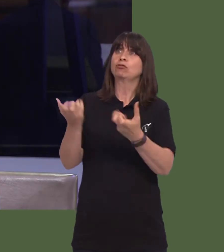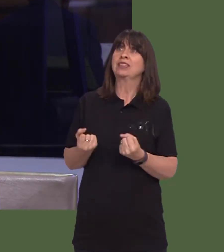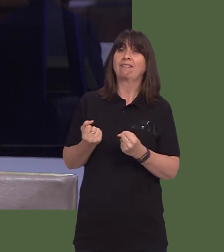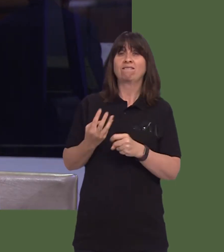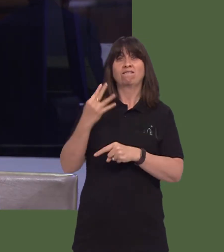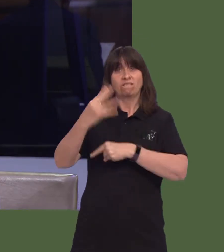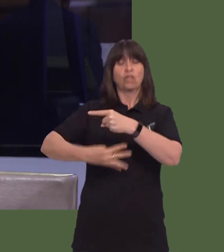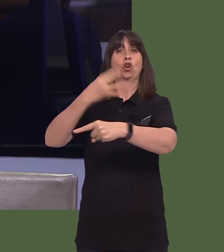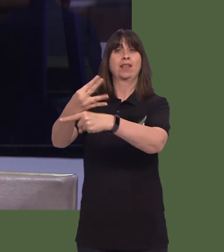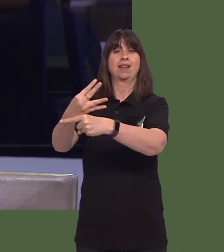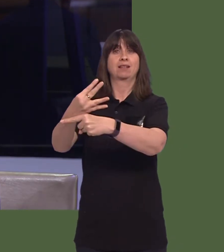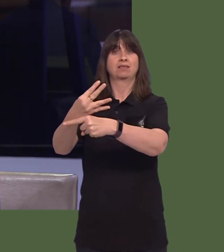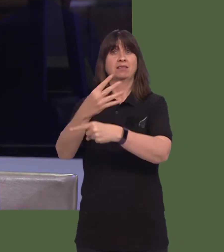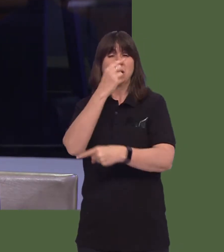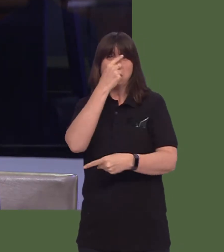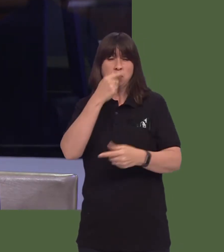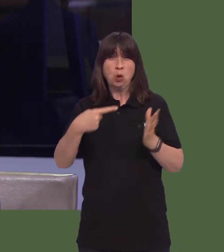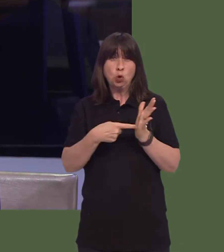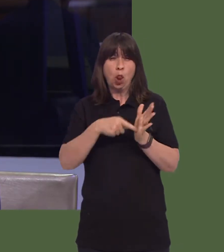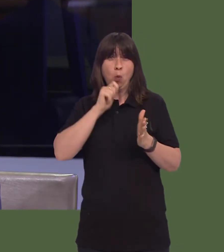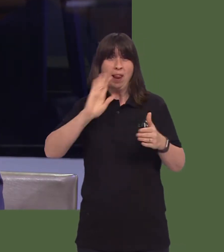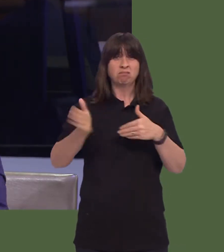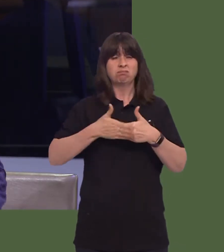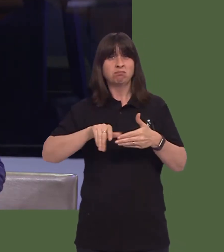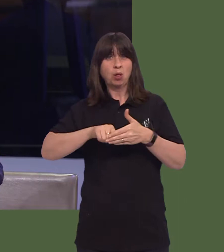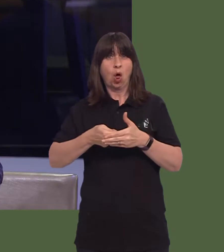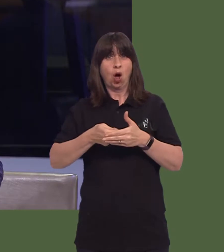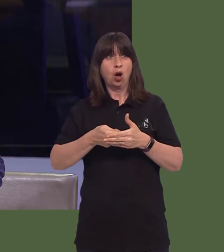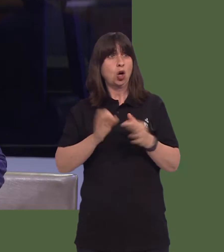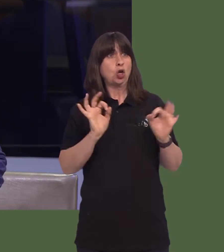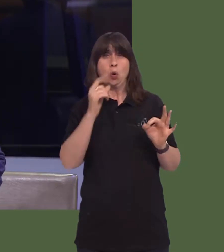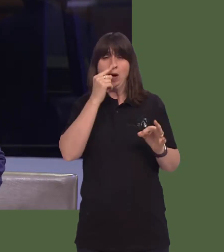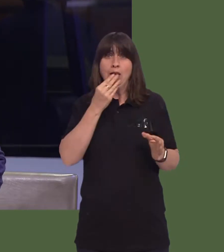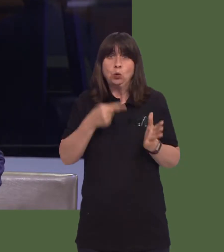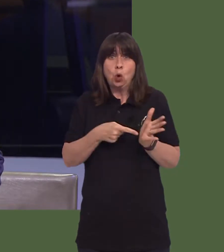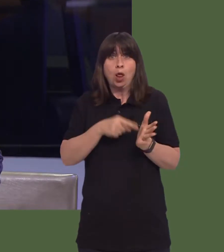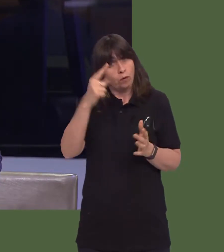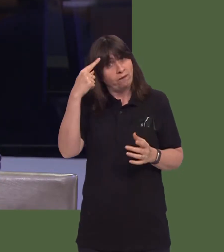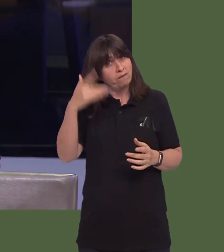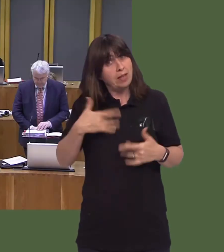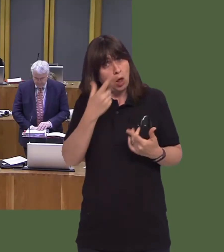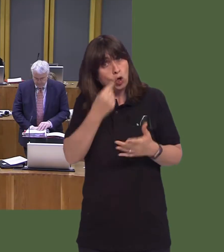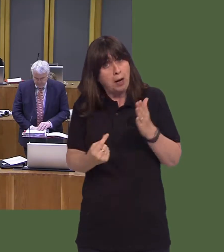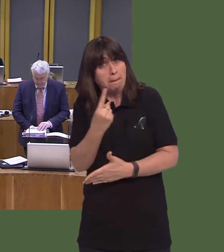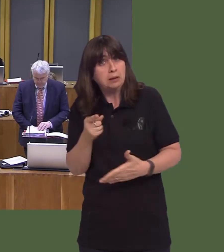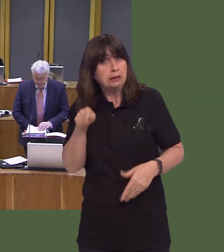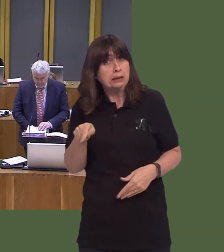toilets locked up on the trains, meaning that nobody can use them. Do you see that as a potential problem for the new franchisee?